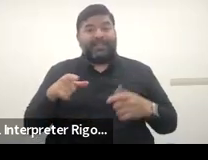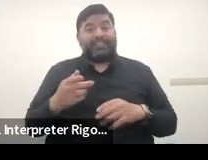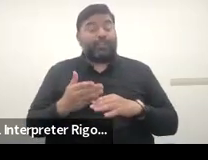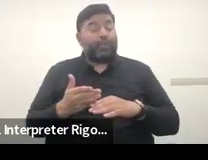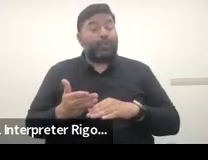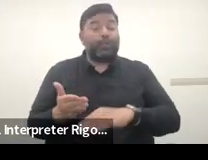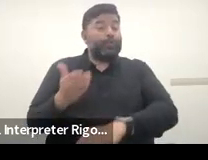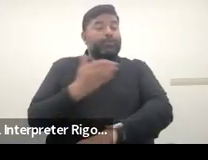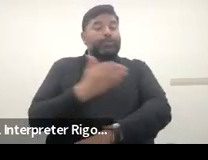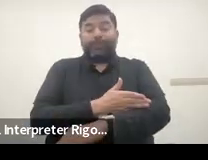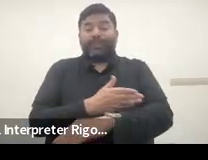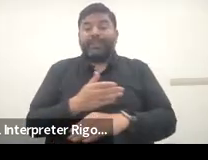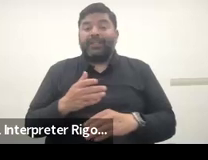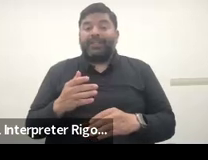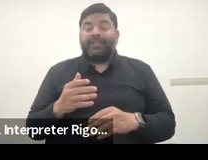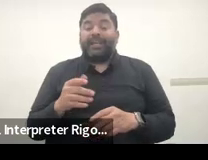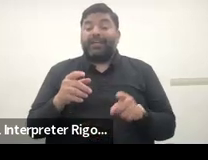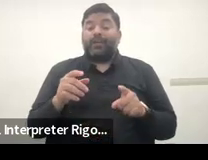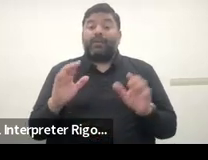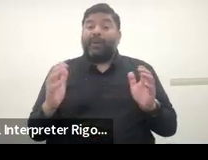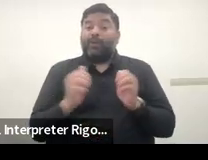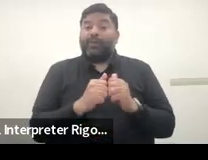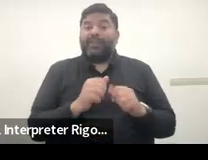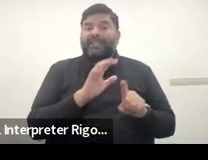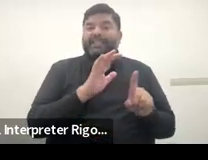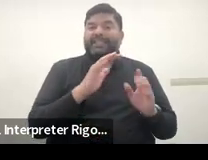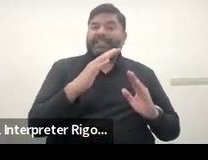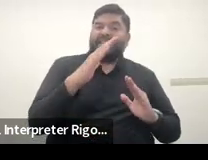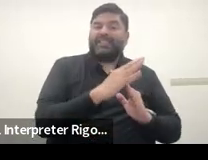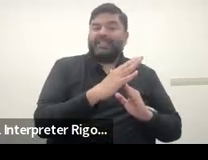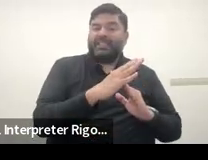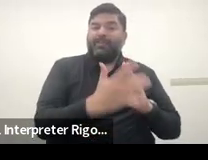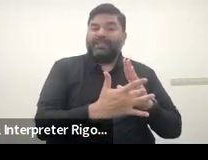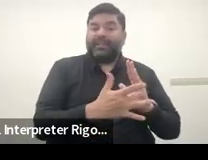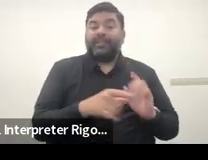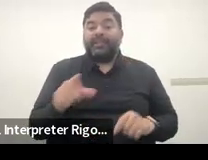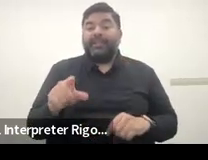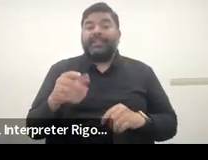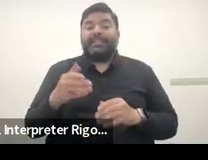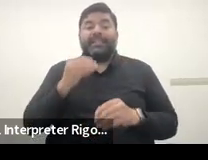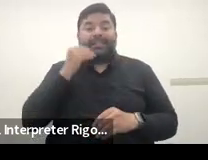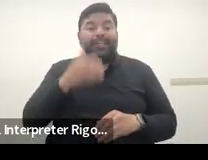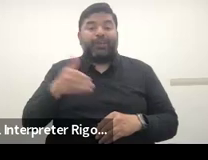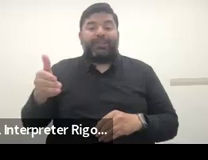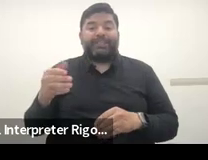is the nearest neighbor model—an extremely simple model—that gets 81% accuracy at sign recognition